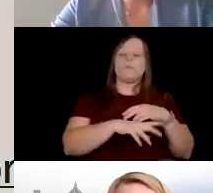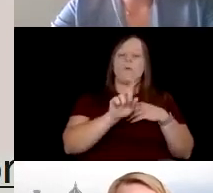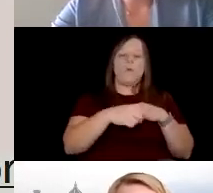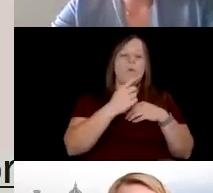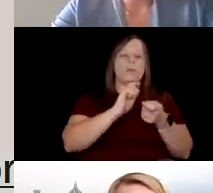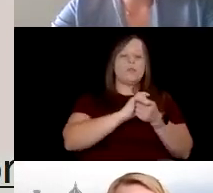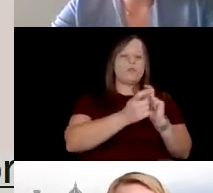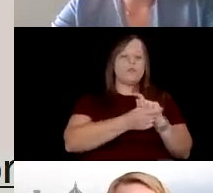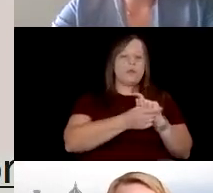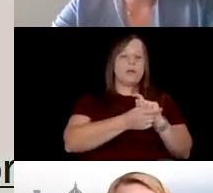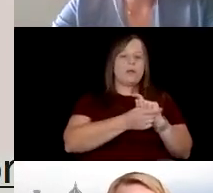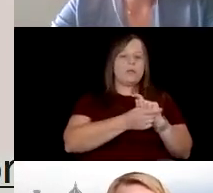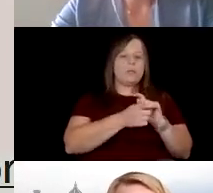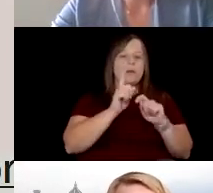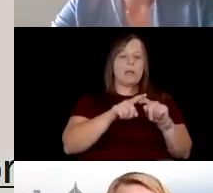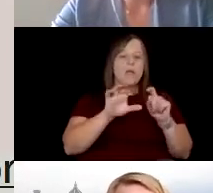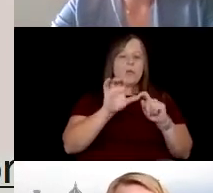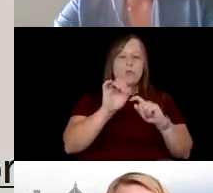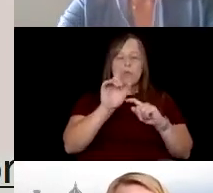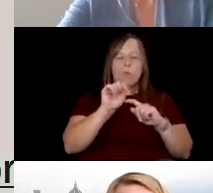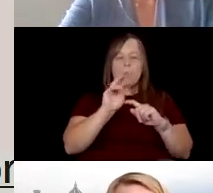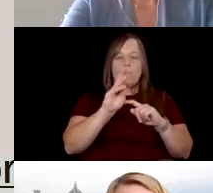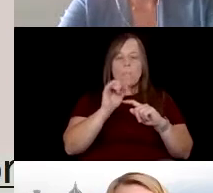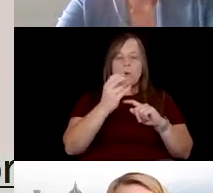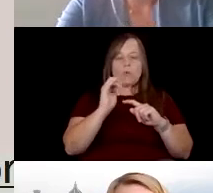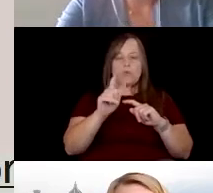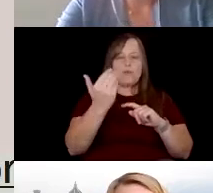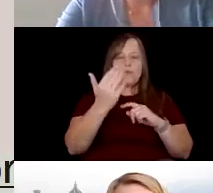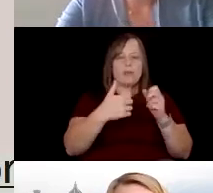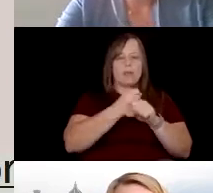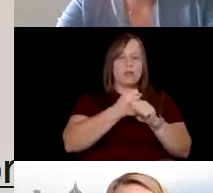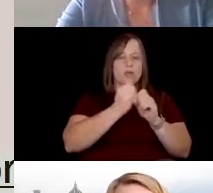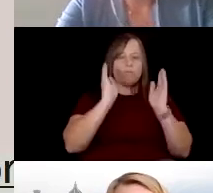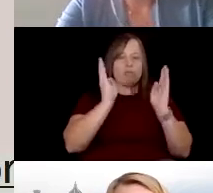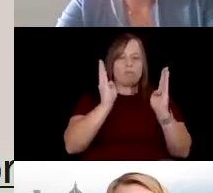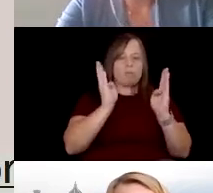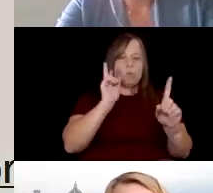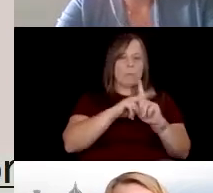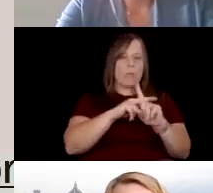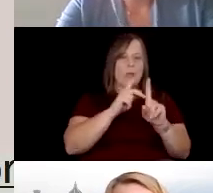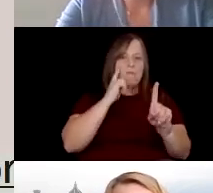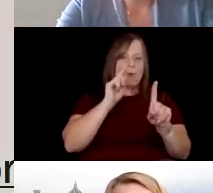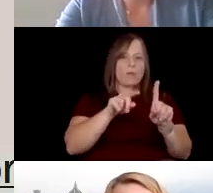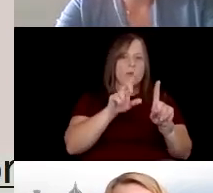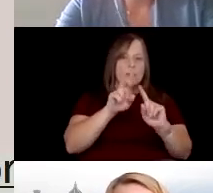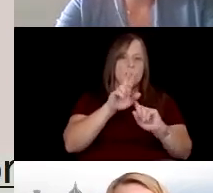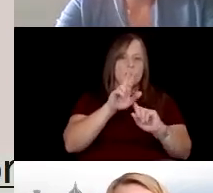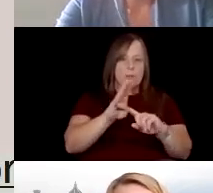It cannot change a court martial. There's a 15-year statute of limitations to apply before the Discharge Review Board.